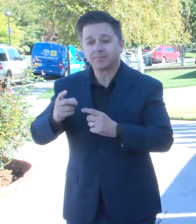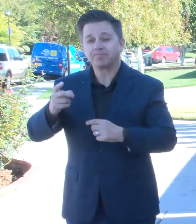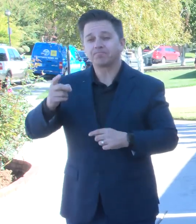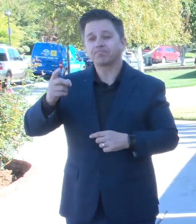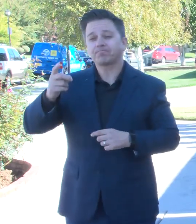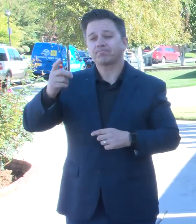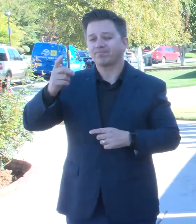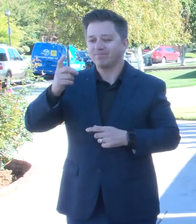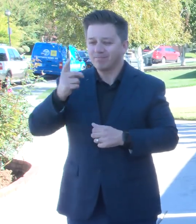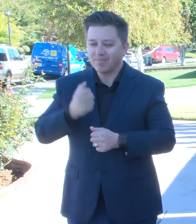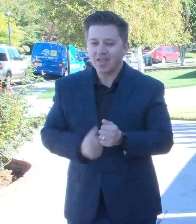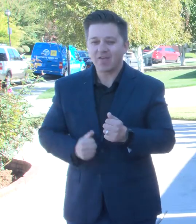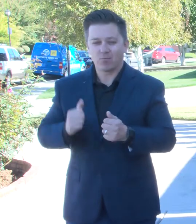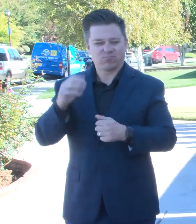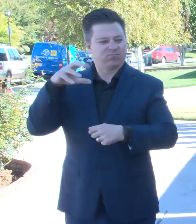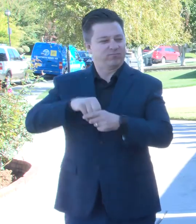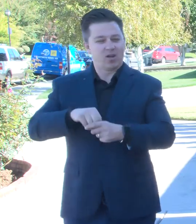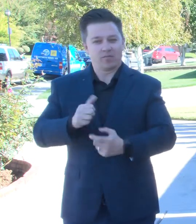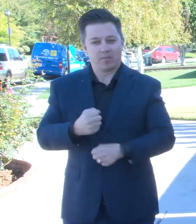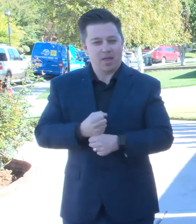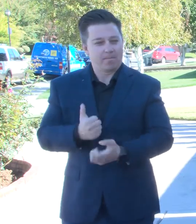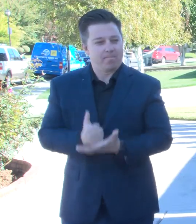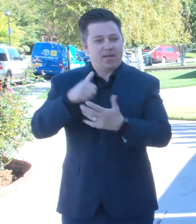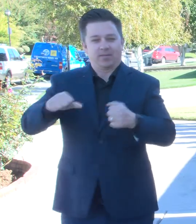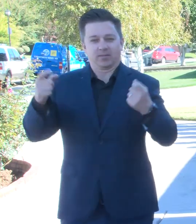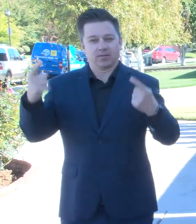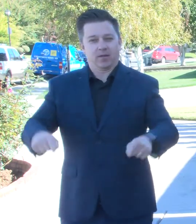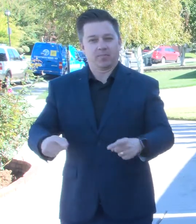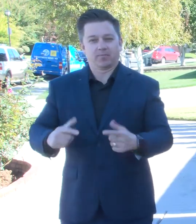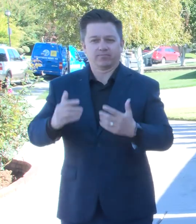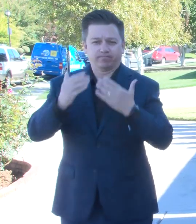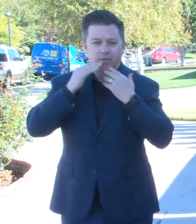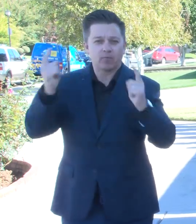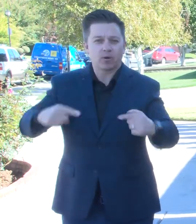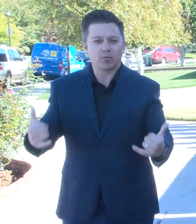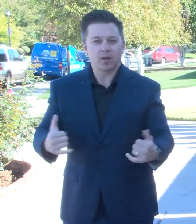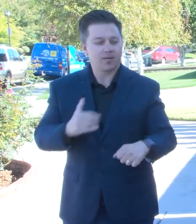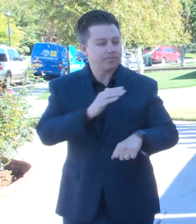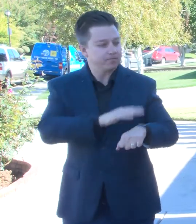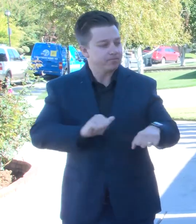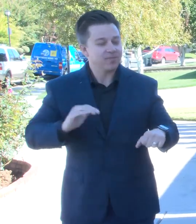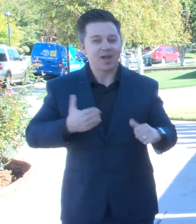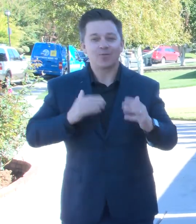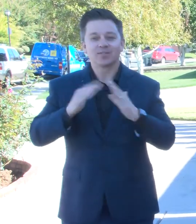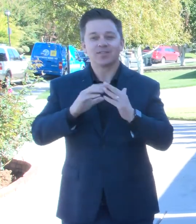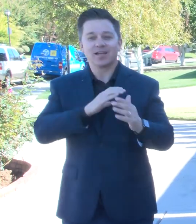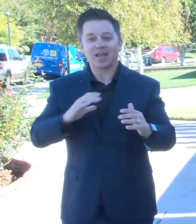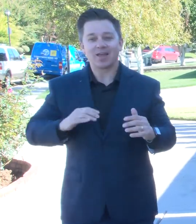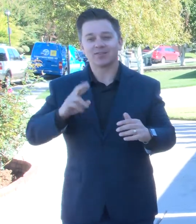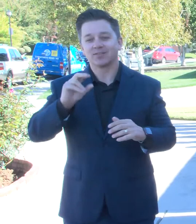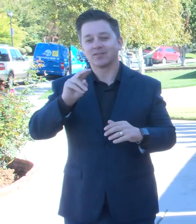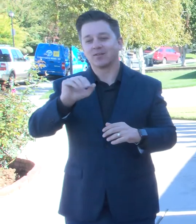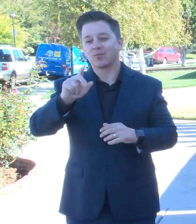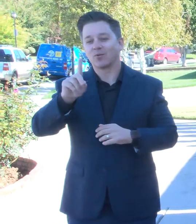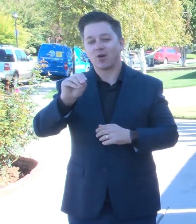and everybody who made this possible so thank you all for being here and i would like to call um our city councilman ronaldo fierro to the mic thank you